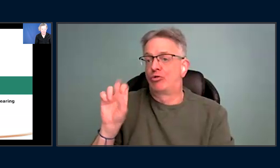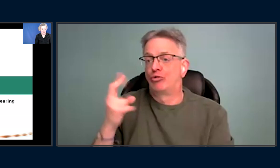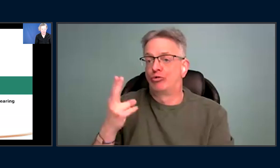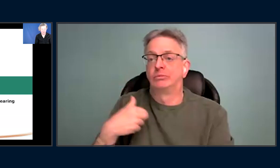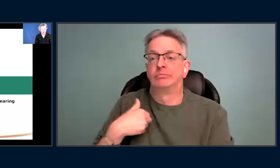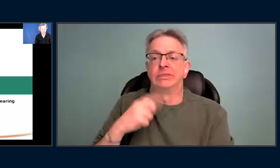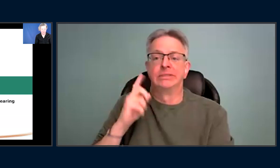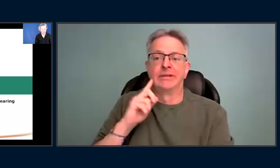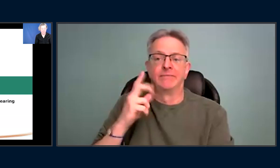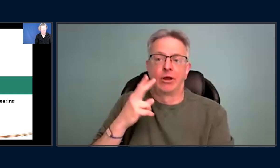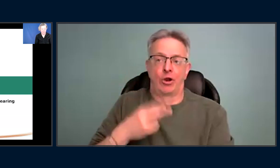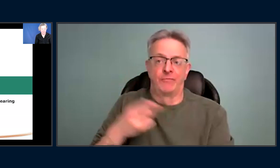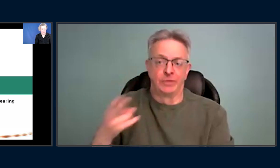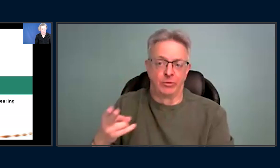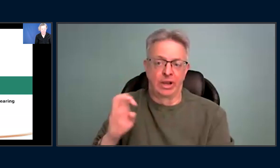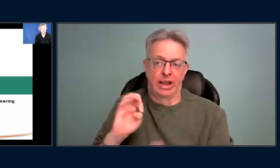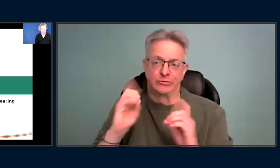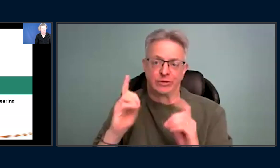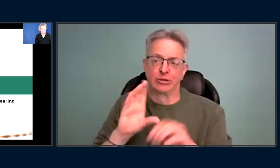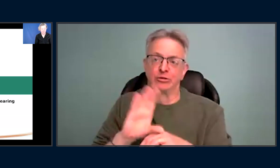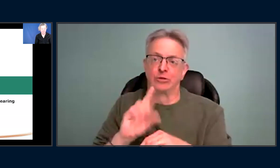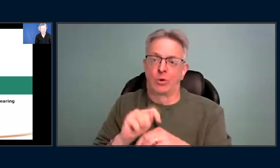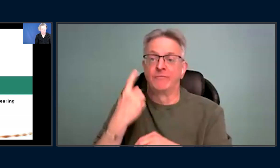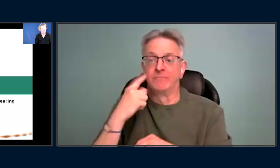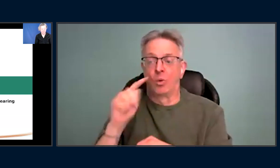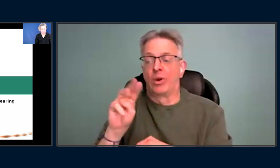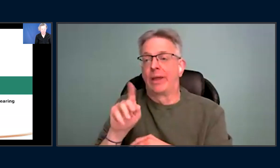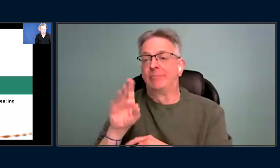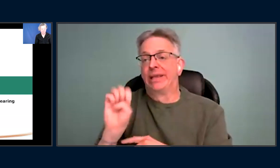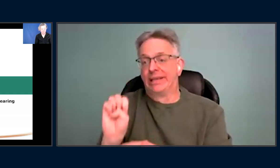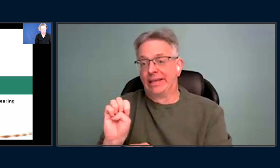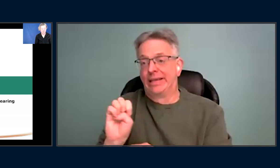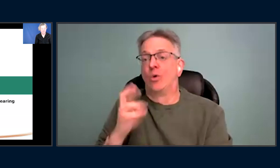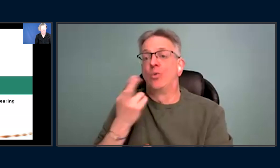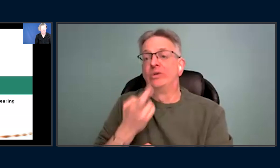My name is John Kirsh, and I'm a deaf and hard of hearing education consultant